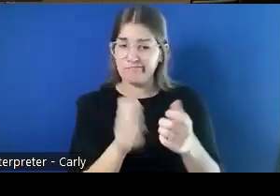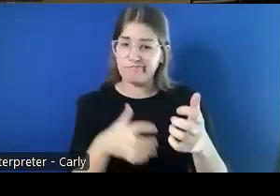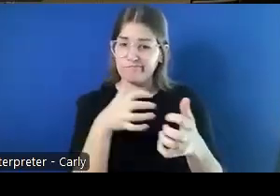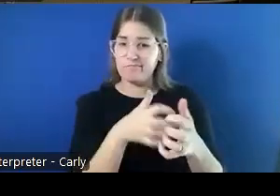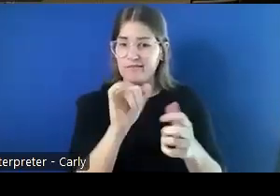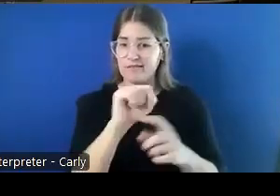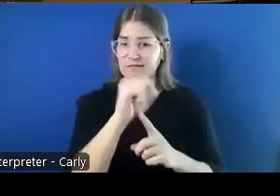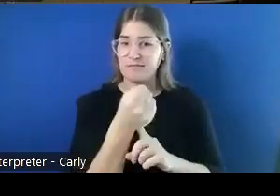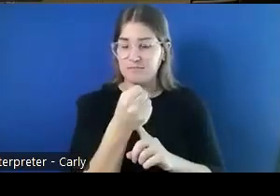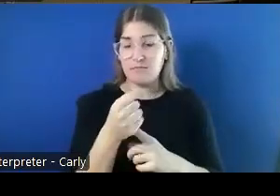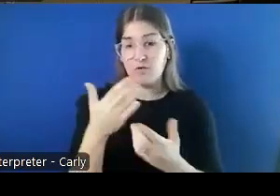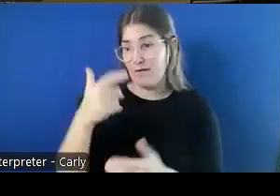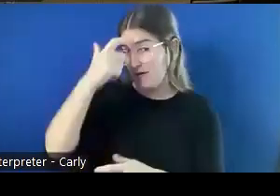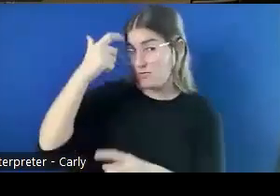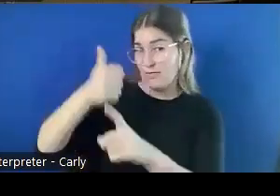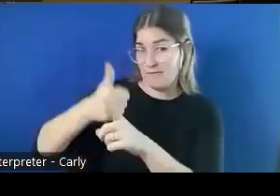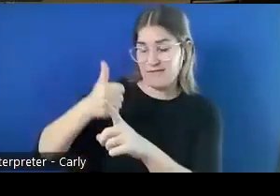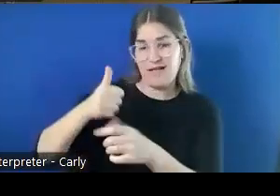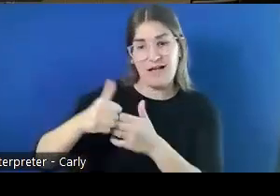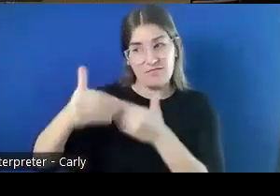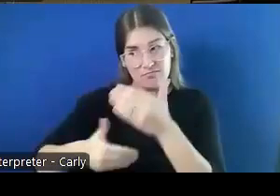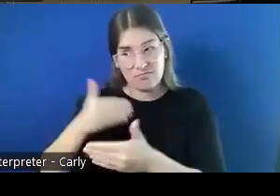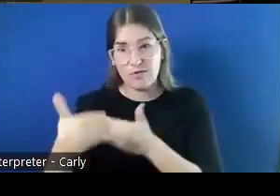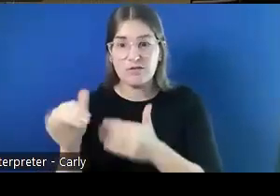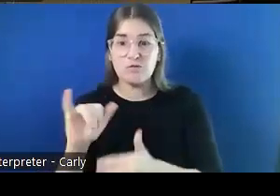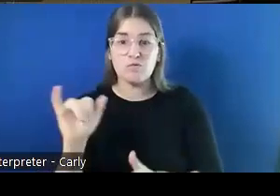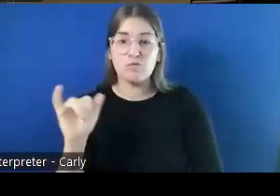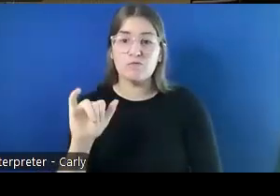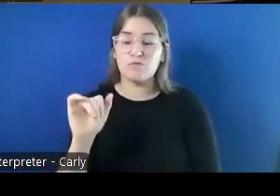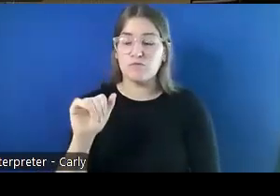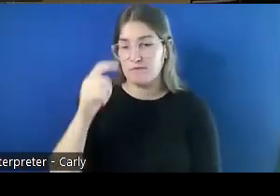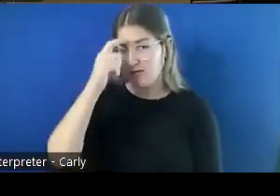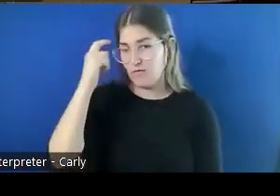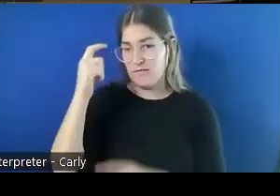the trauma itself and how that's processed as a diad the trauma being also the news that you